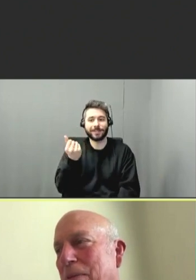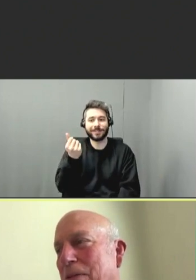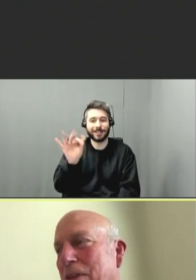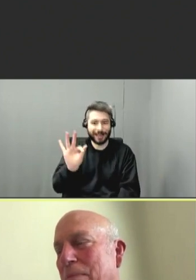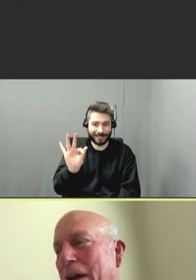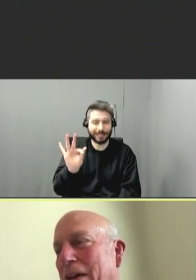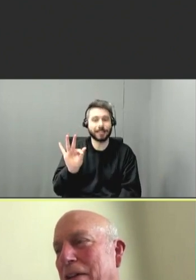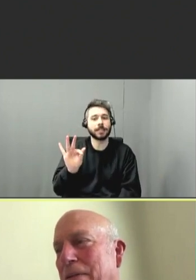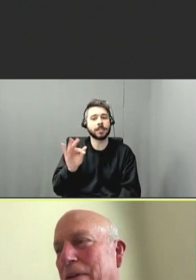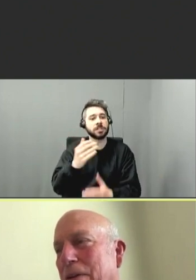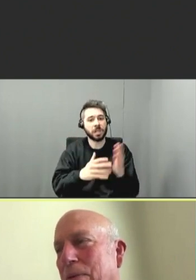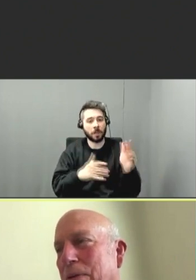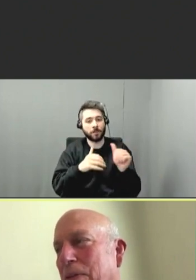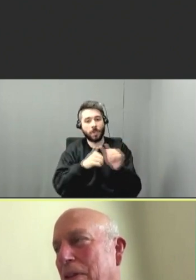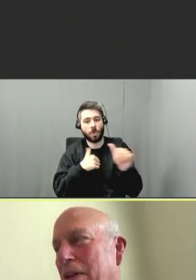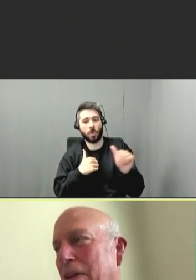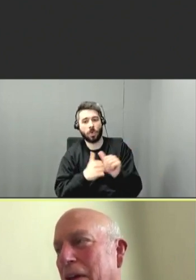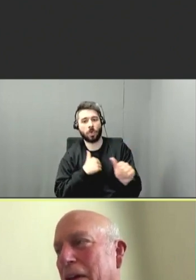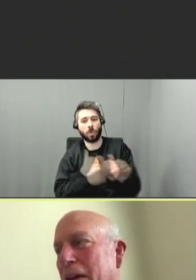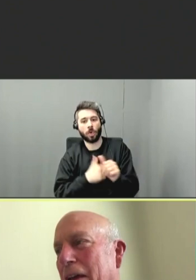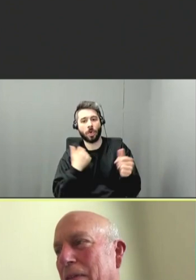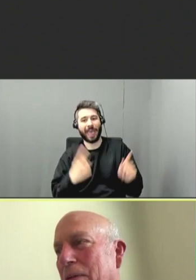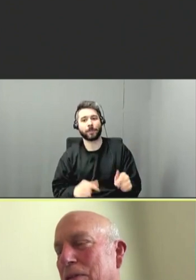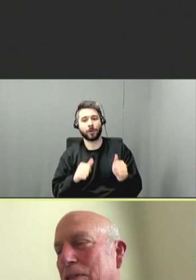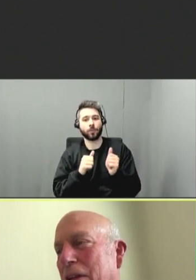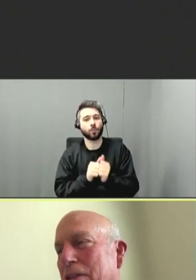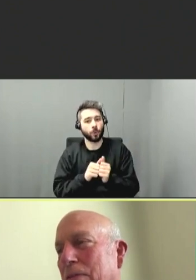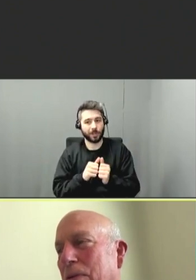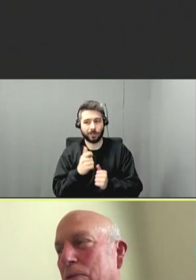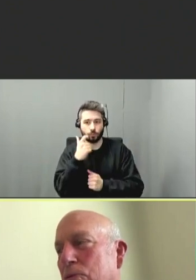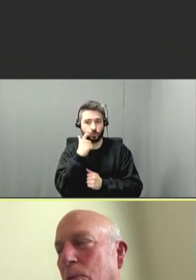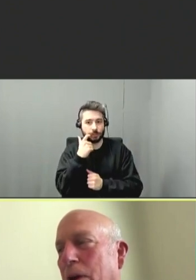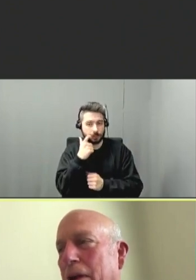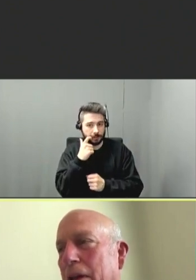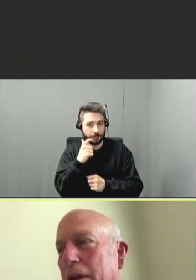of the setbacks that have occurred with the -- in the recent days of who is required to